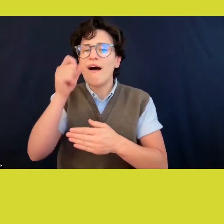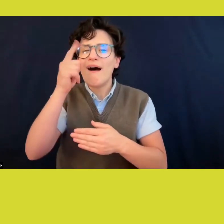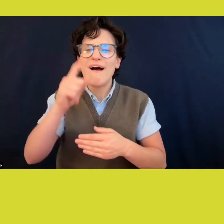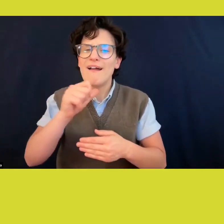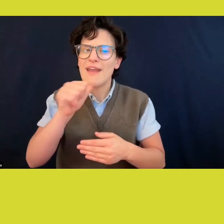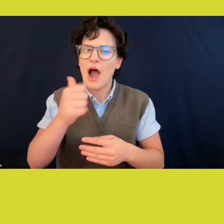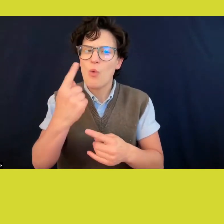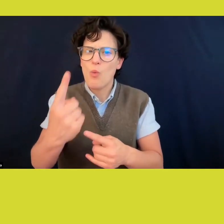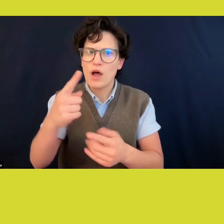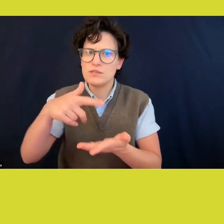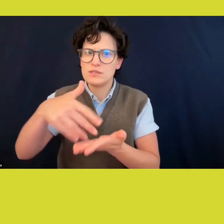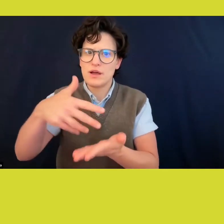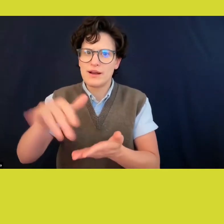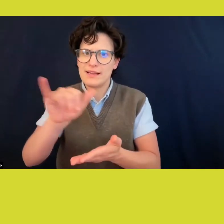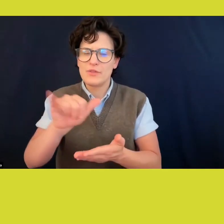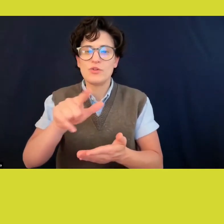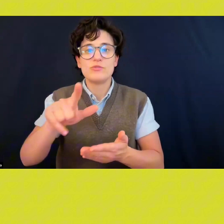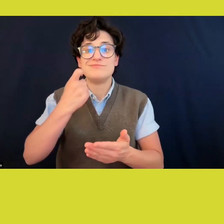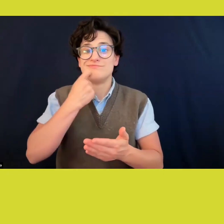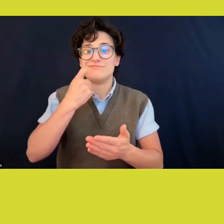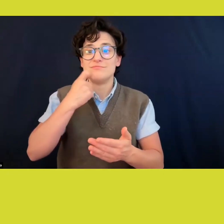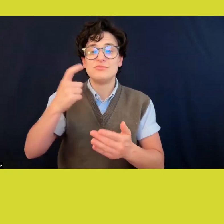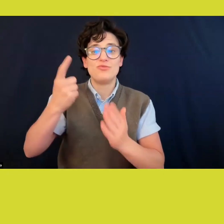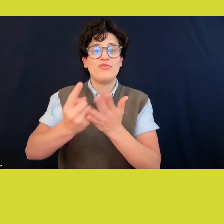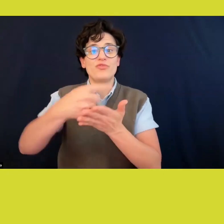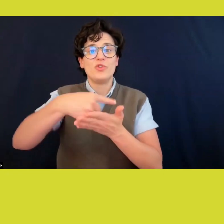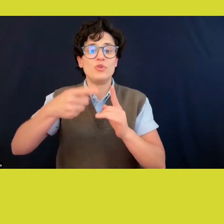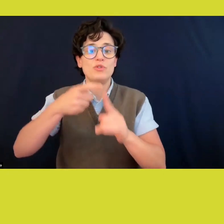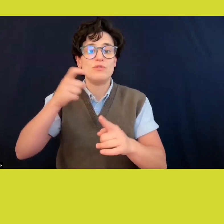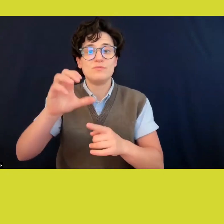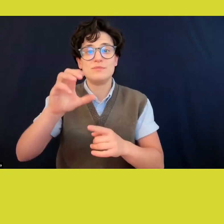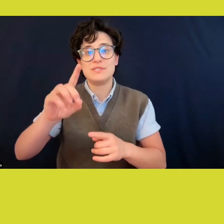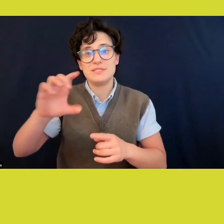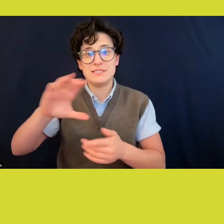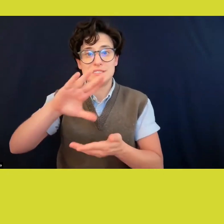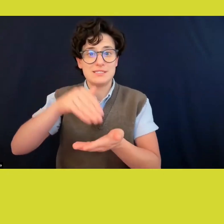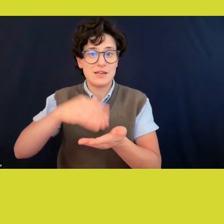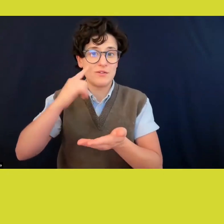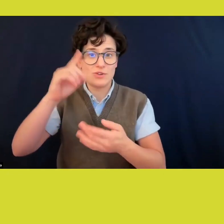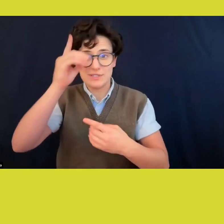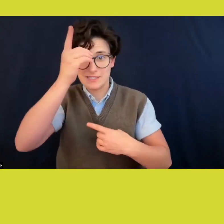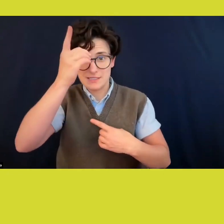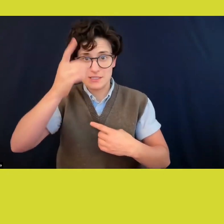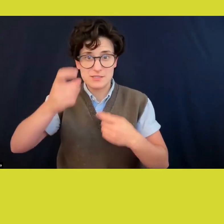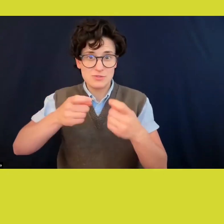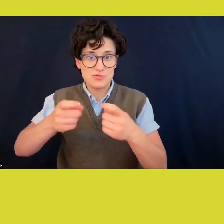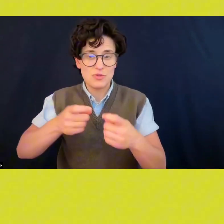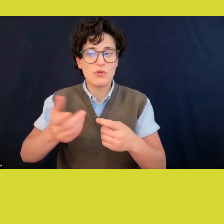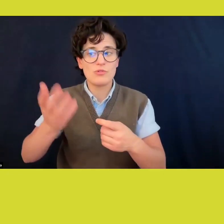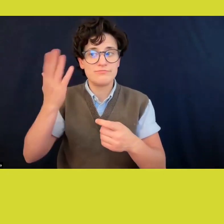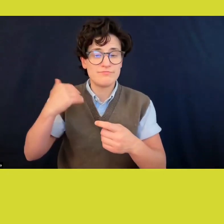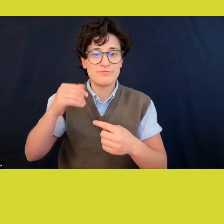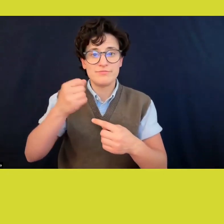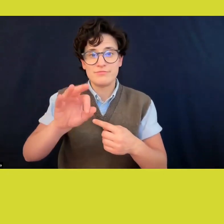review from the Center for Disease Control, CDC, in 1920, where they did a meta-analysis